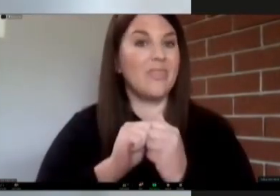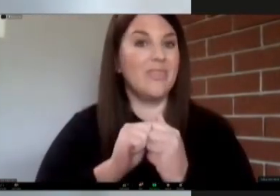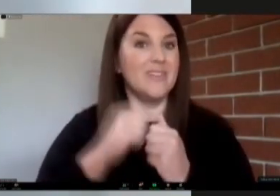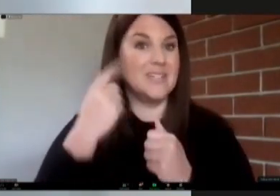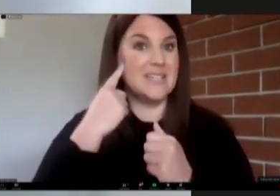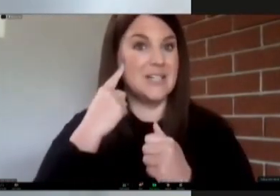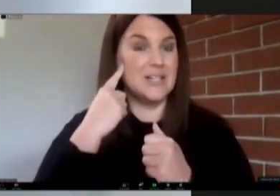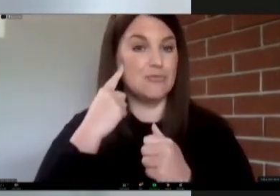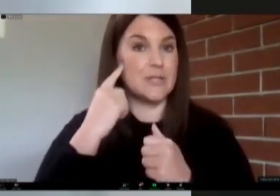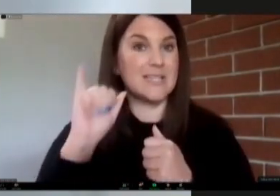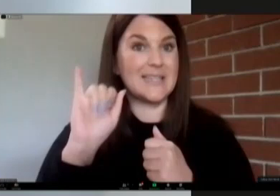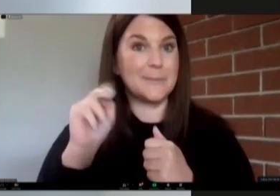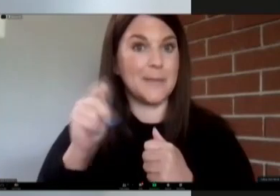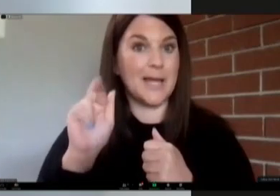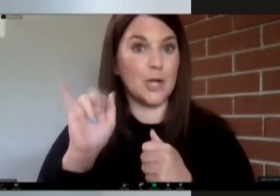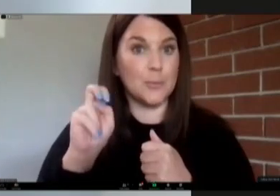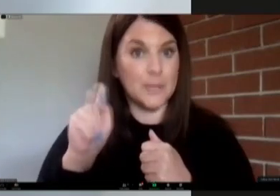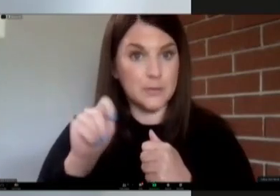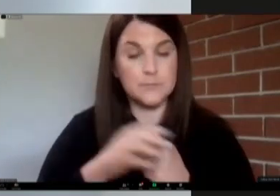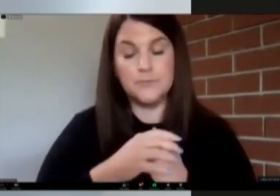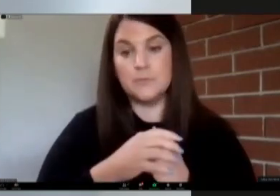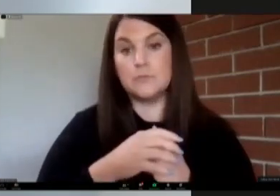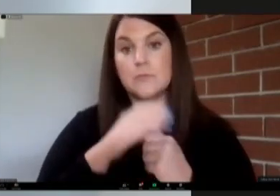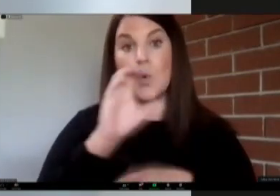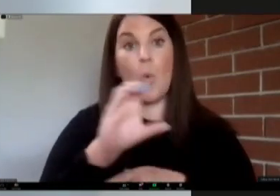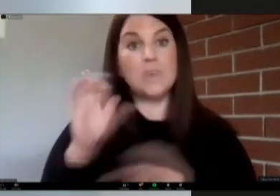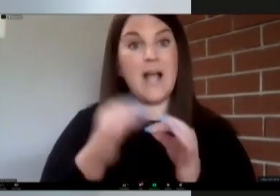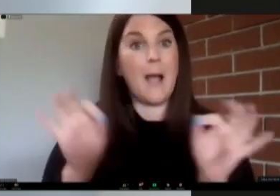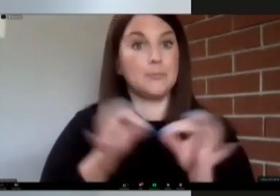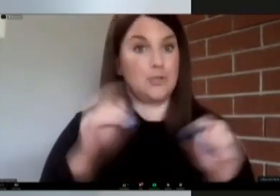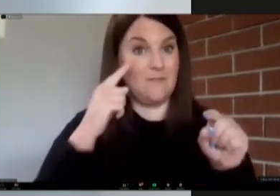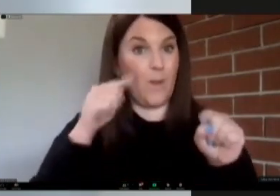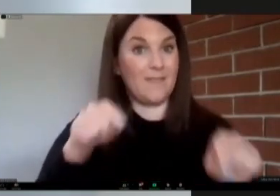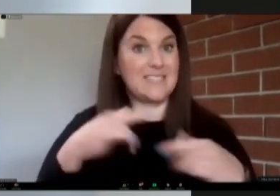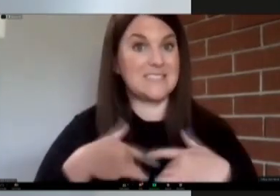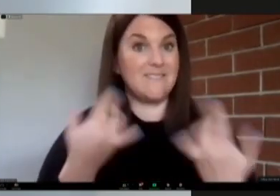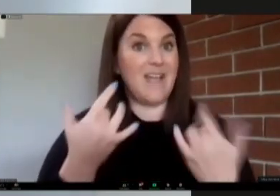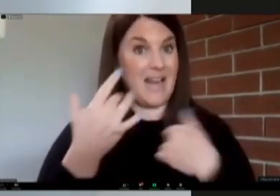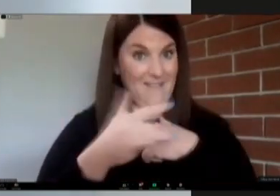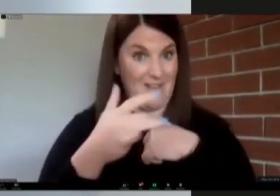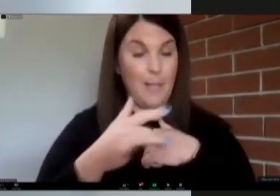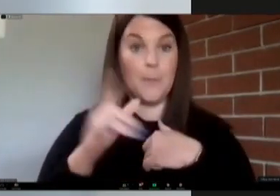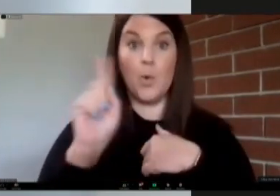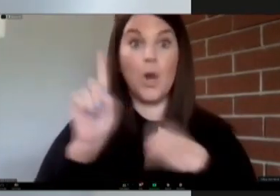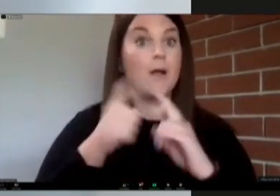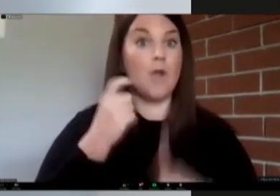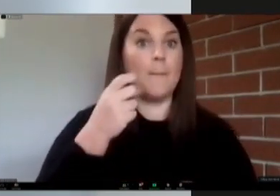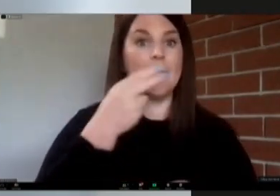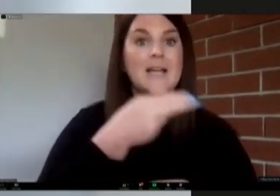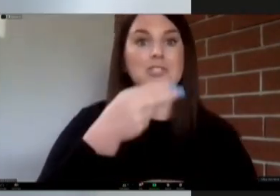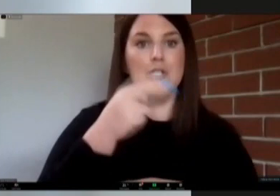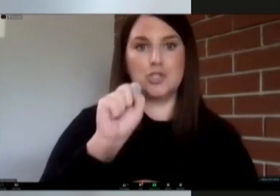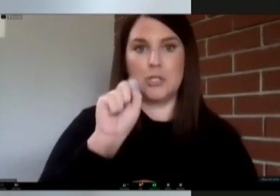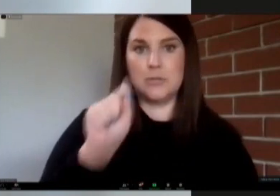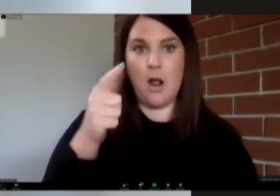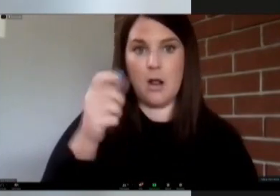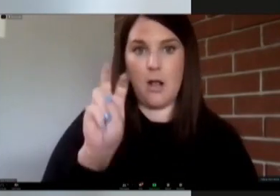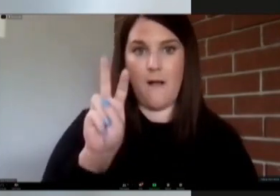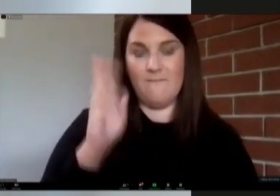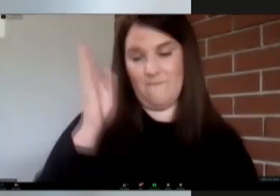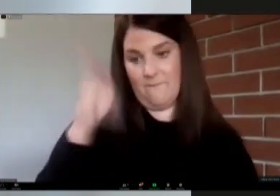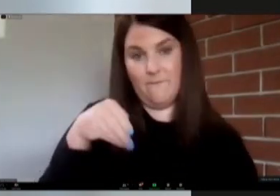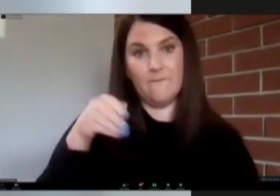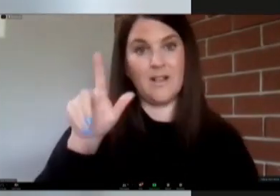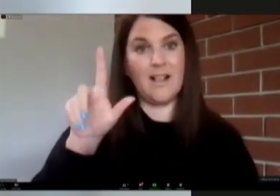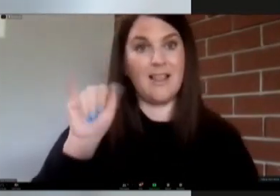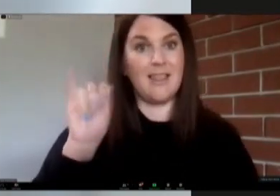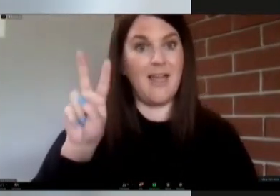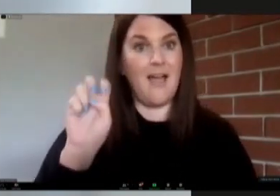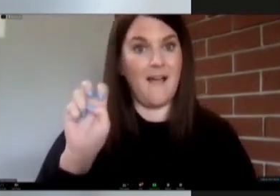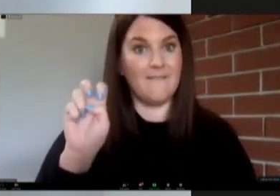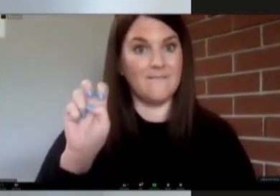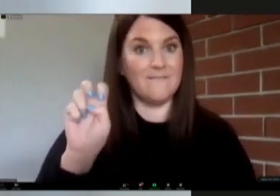Closed captioning for this event will be available both from hhs.gov/live and the Office of Minority